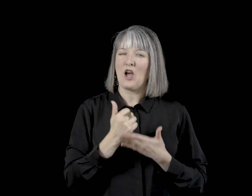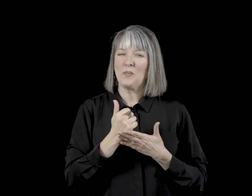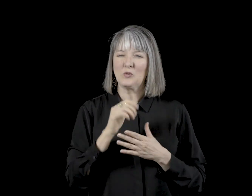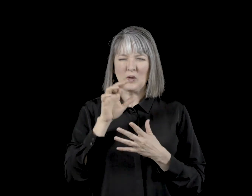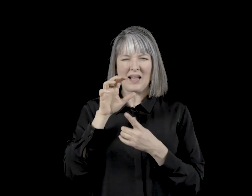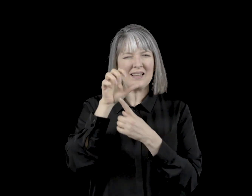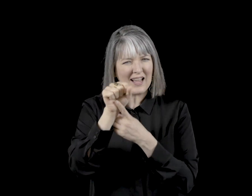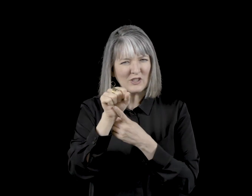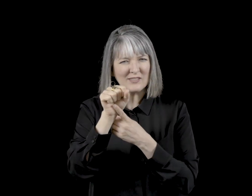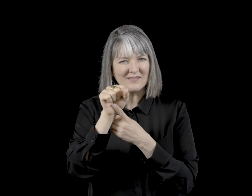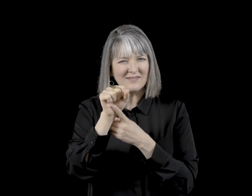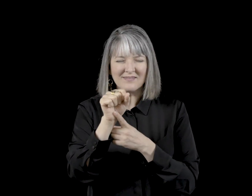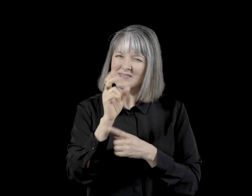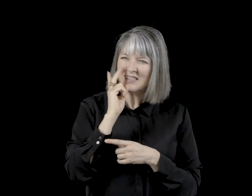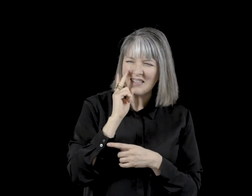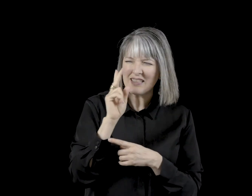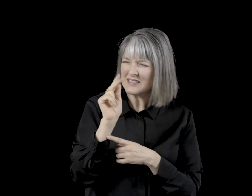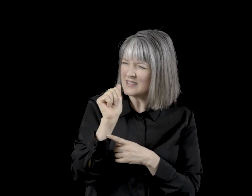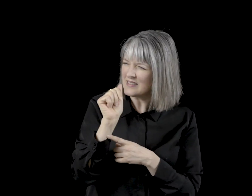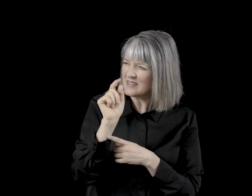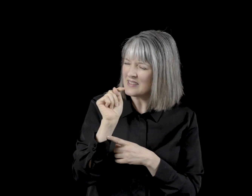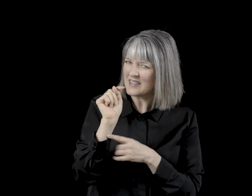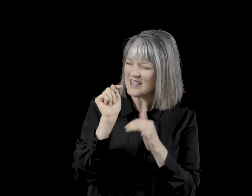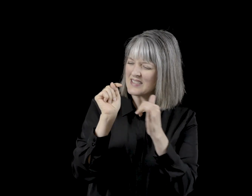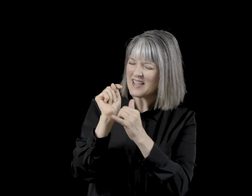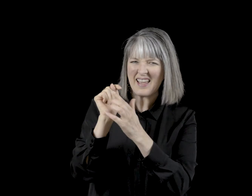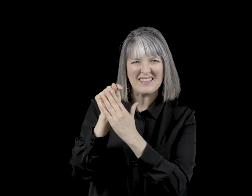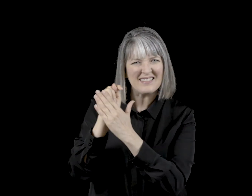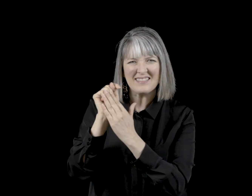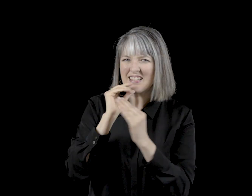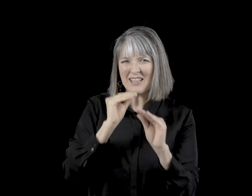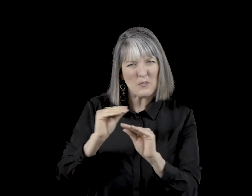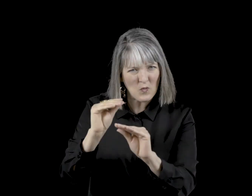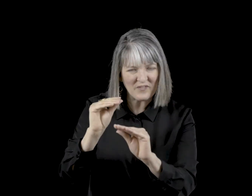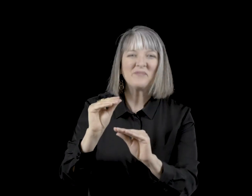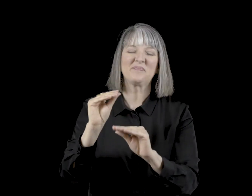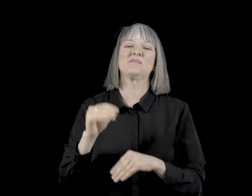It helps to catch those words when you notice an A and T and how most fingers stay stationary.